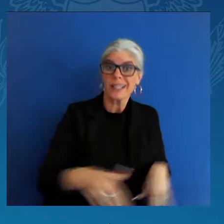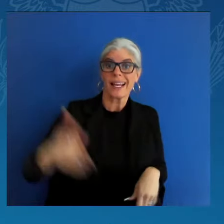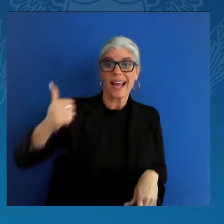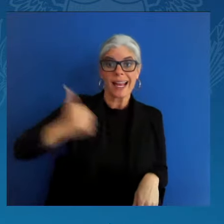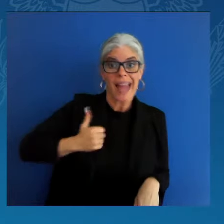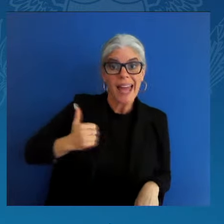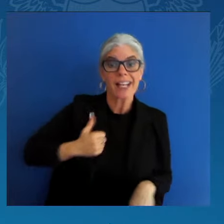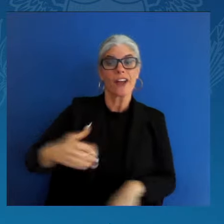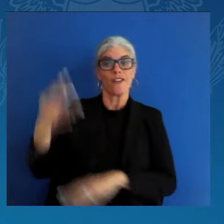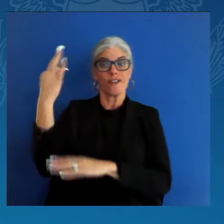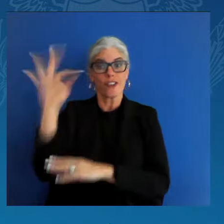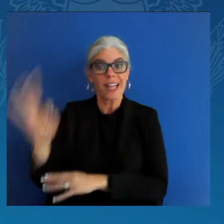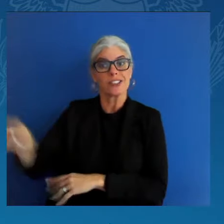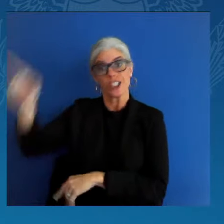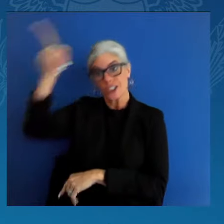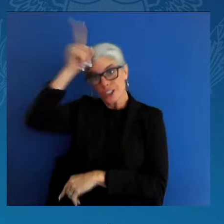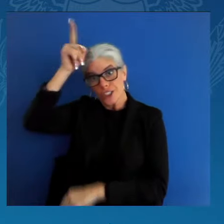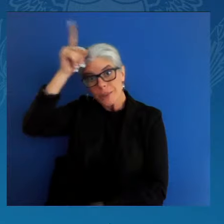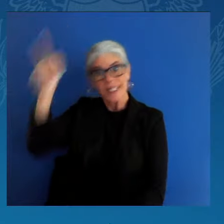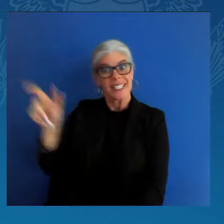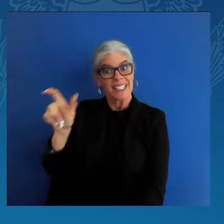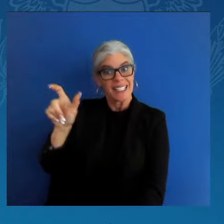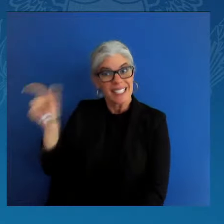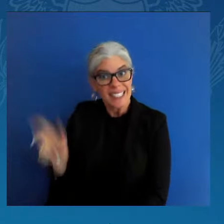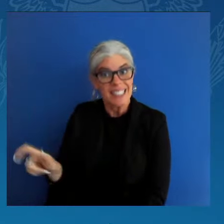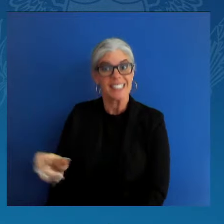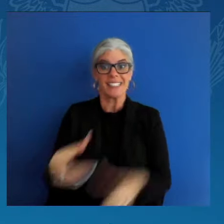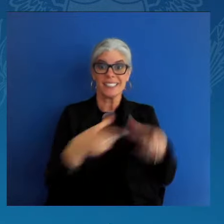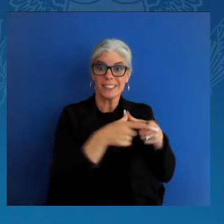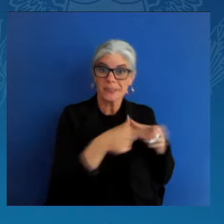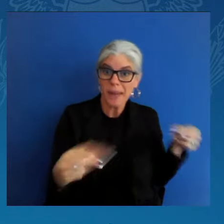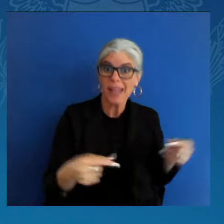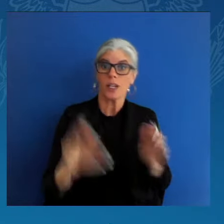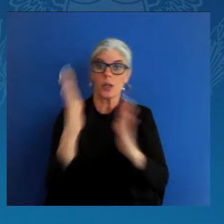collaboration operations, information sharing and interoperability.